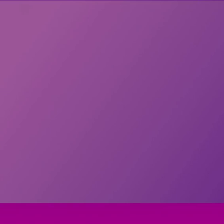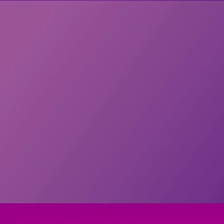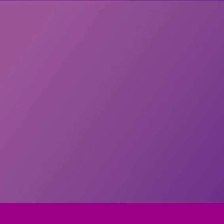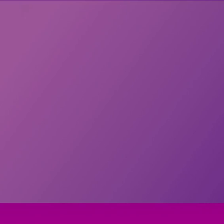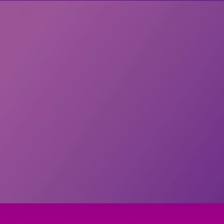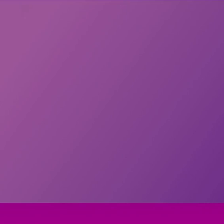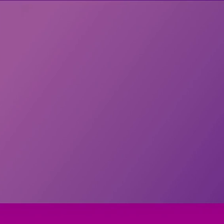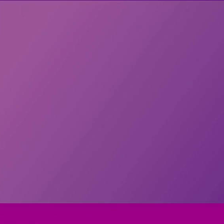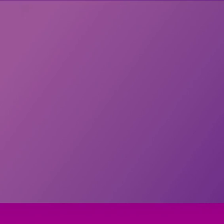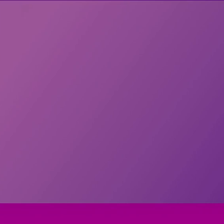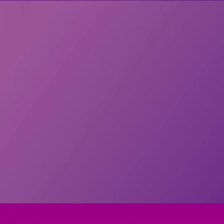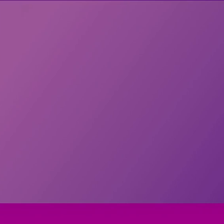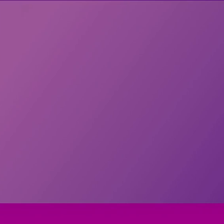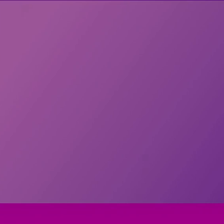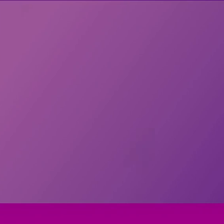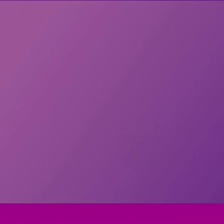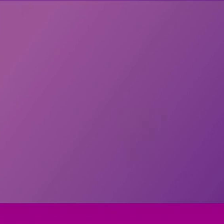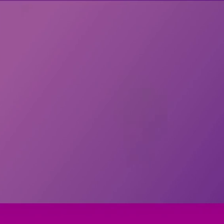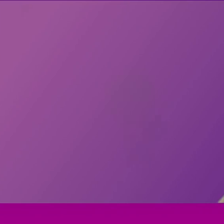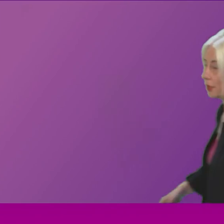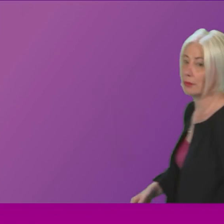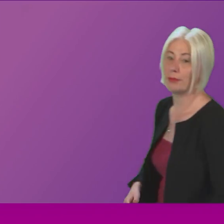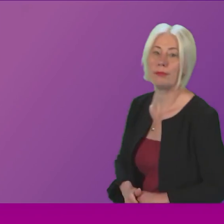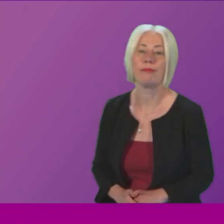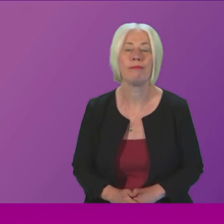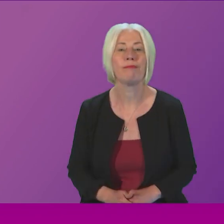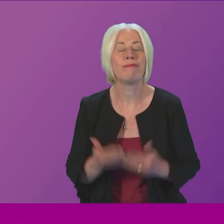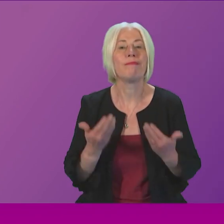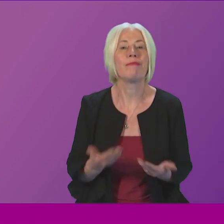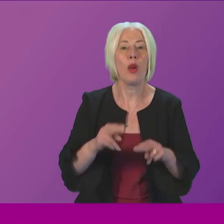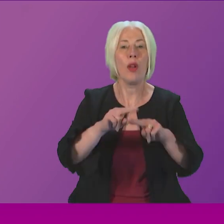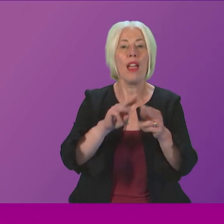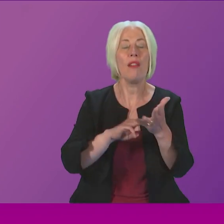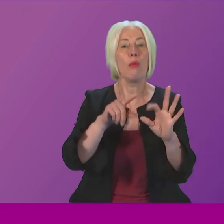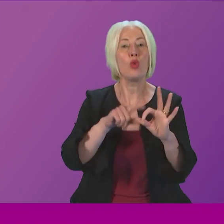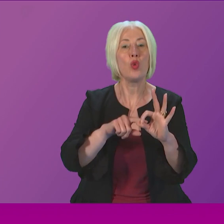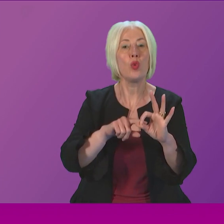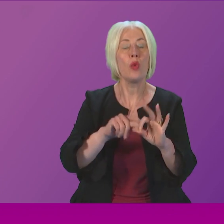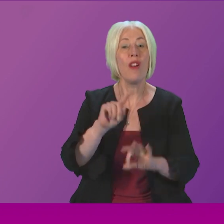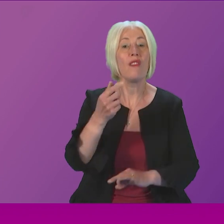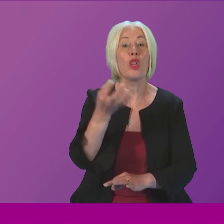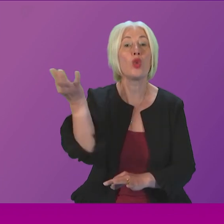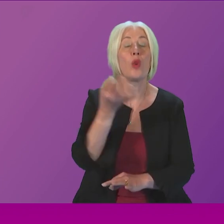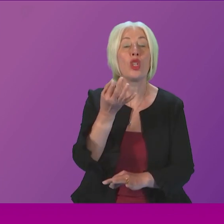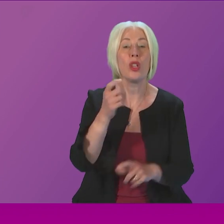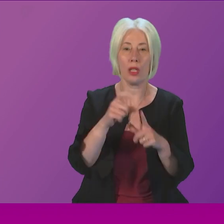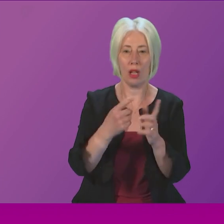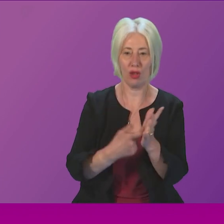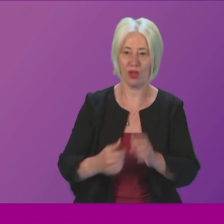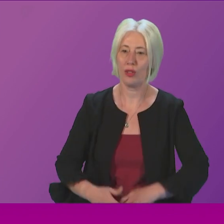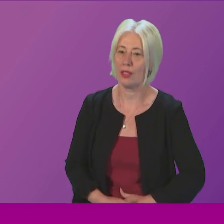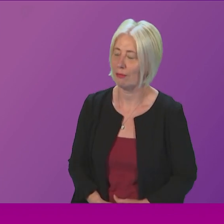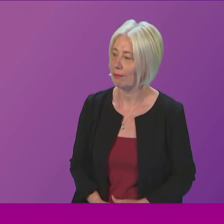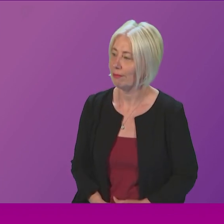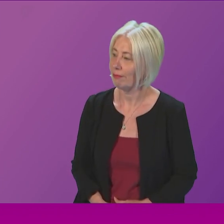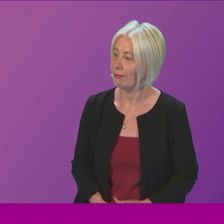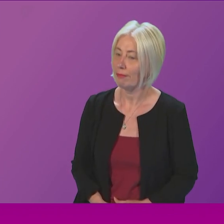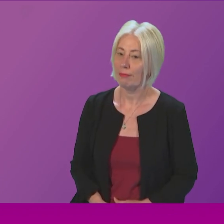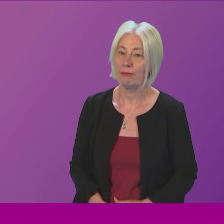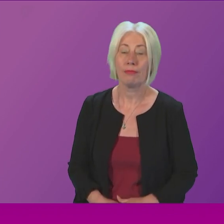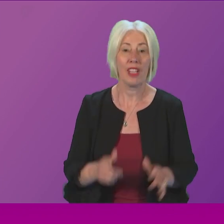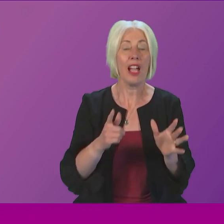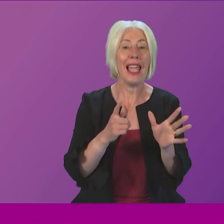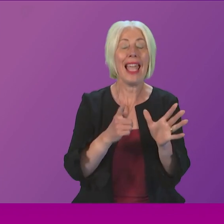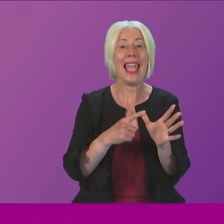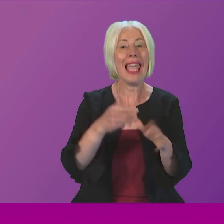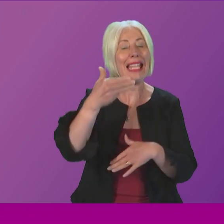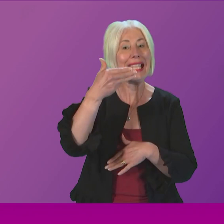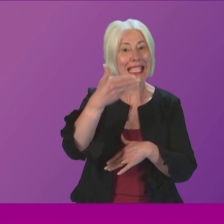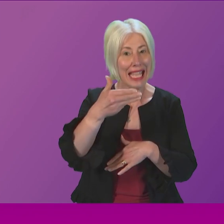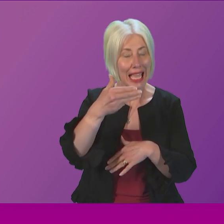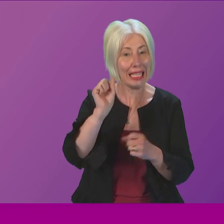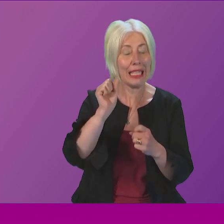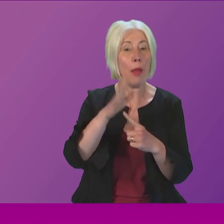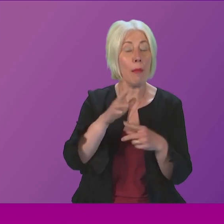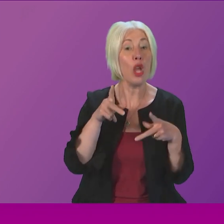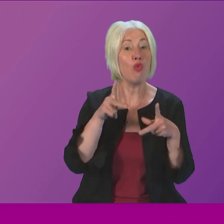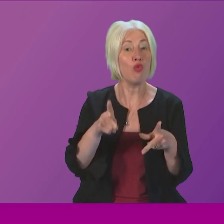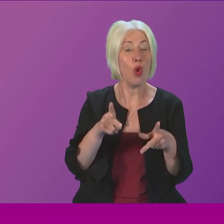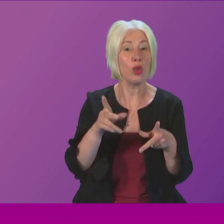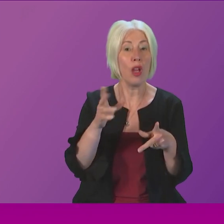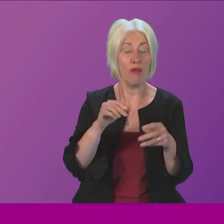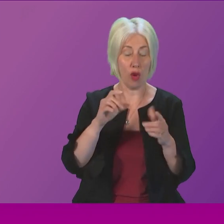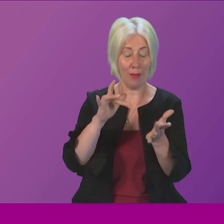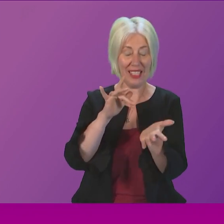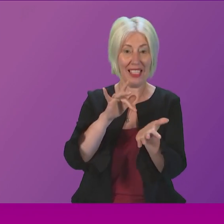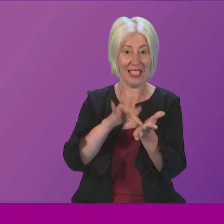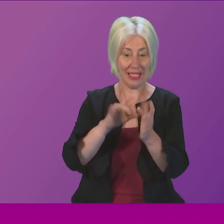The A9 is a main road in Scotland stretching from the central belt to the north.